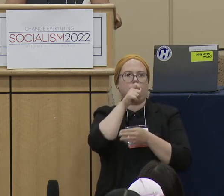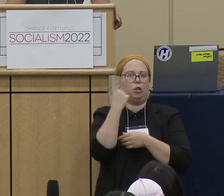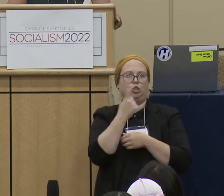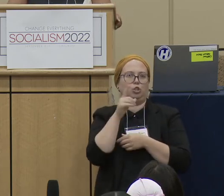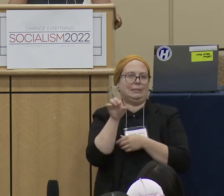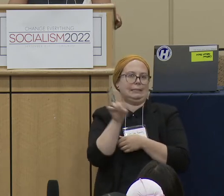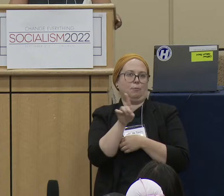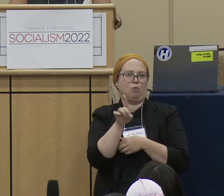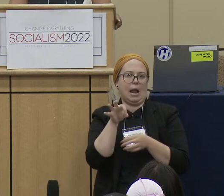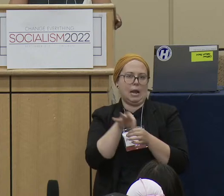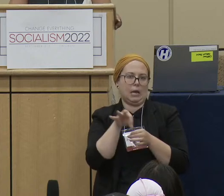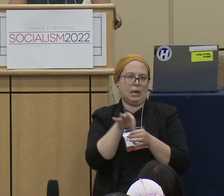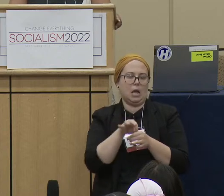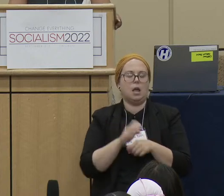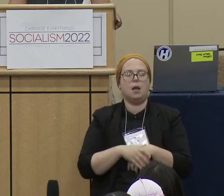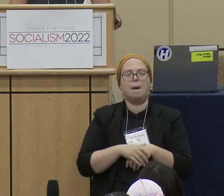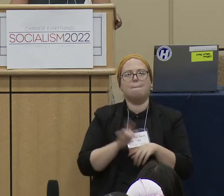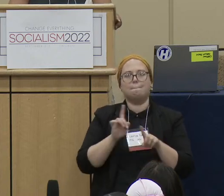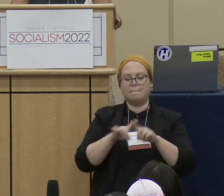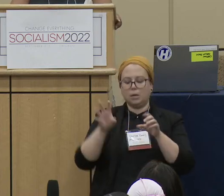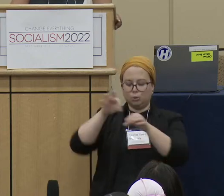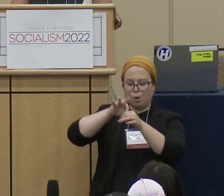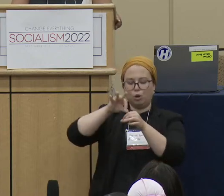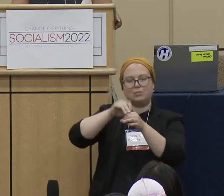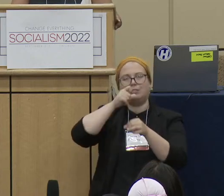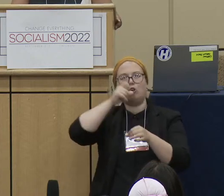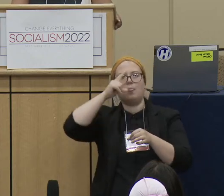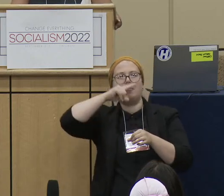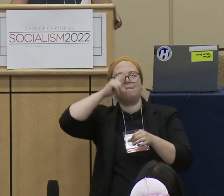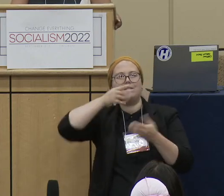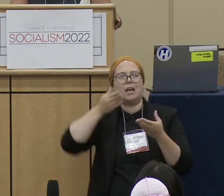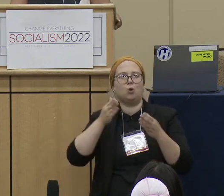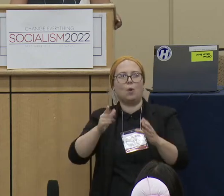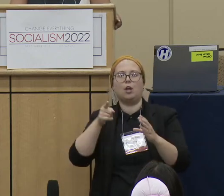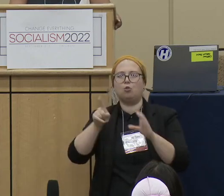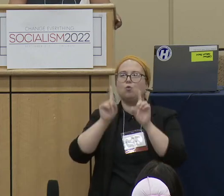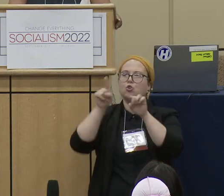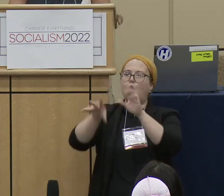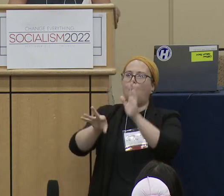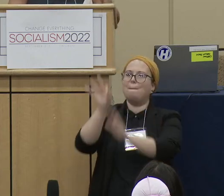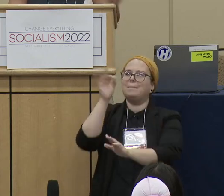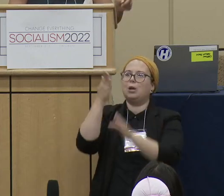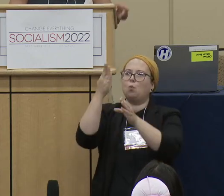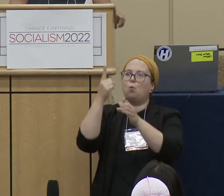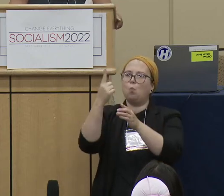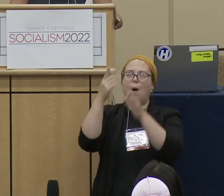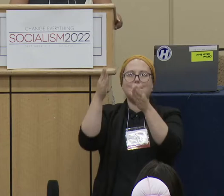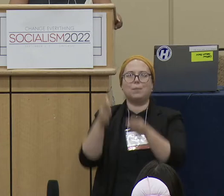organizations, much more centralist than democratic, but democracy, and not the artificial form of democracy